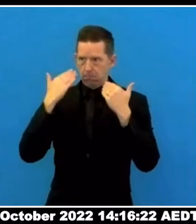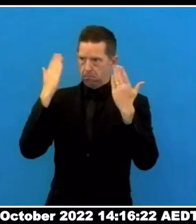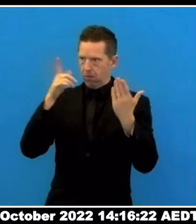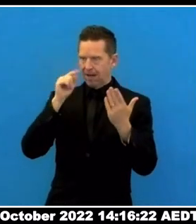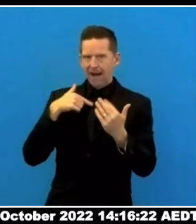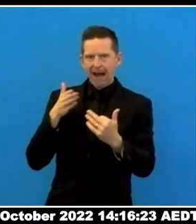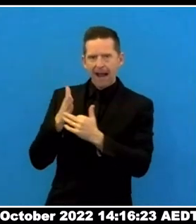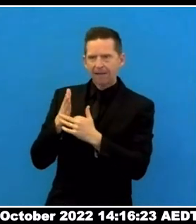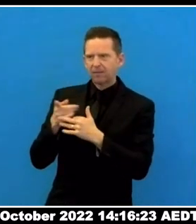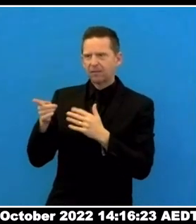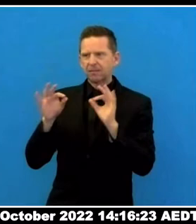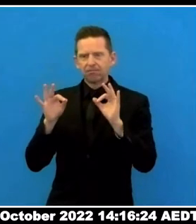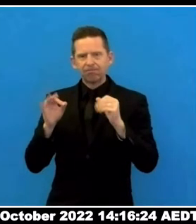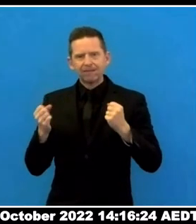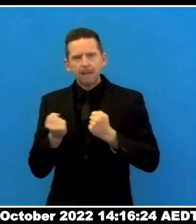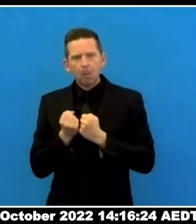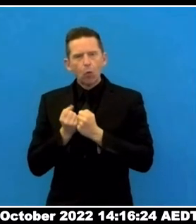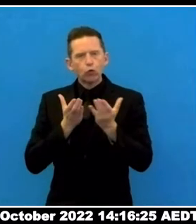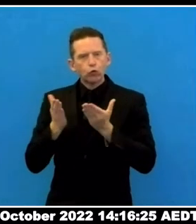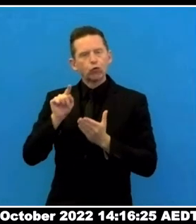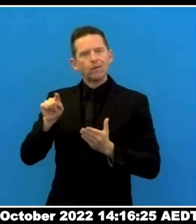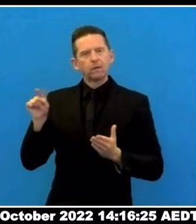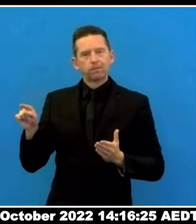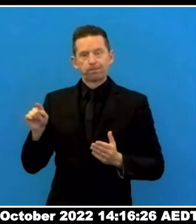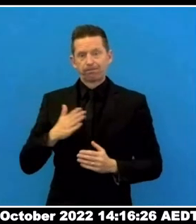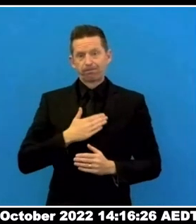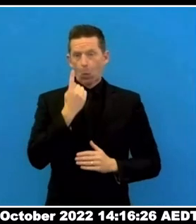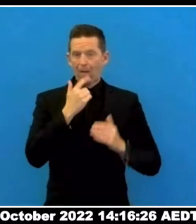I had a friend who was using the same support coordinator,